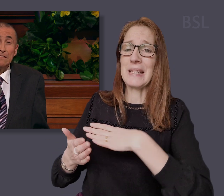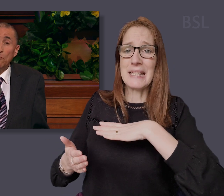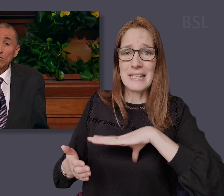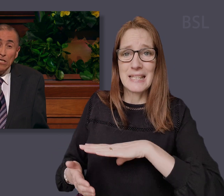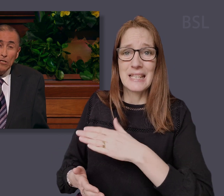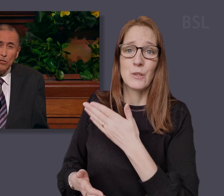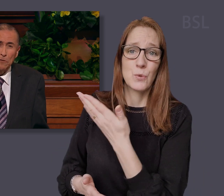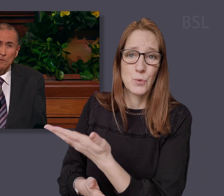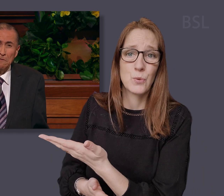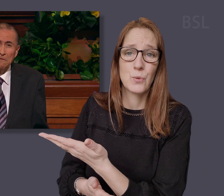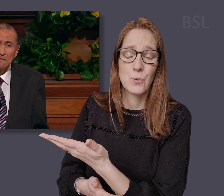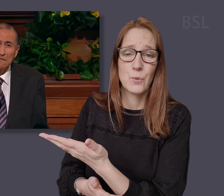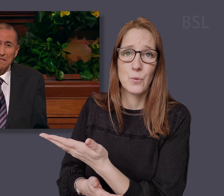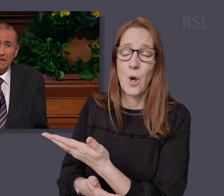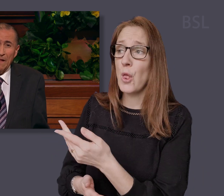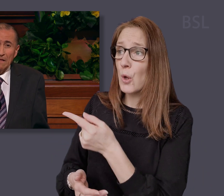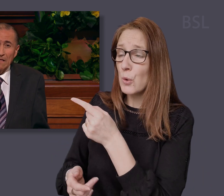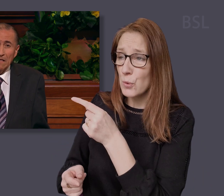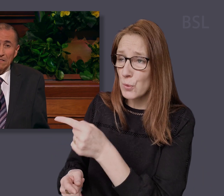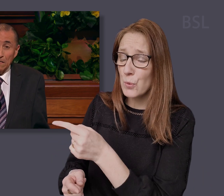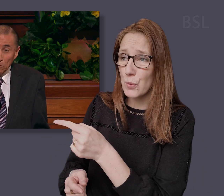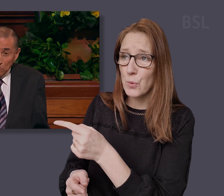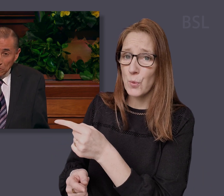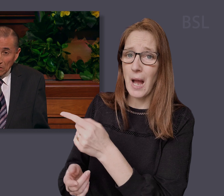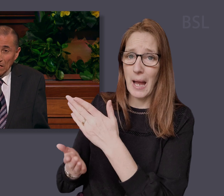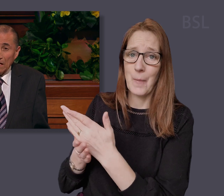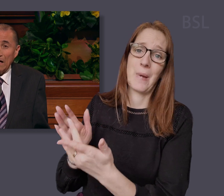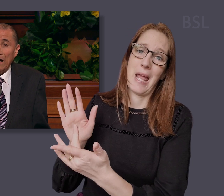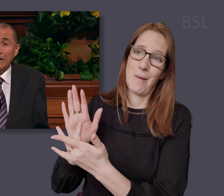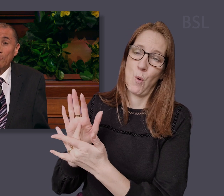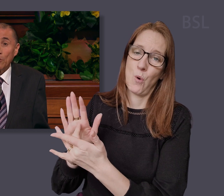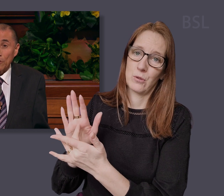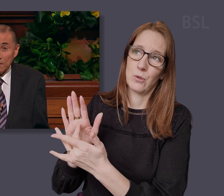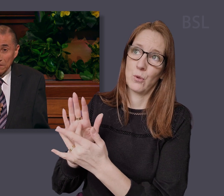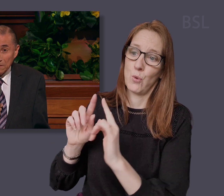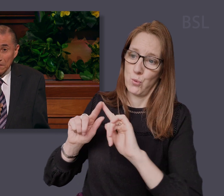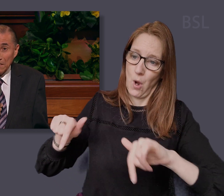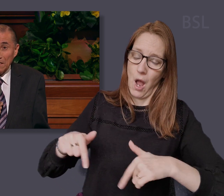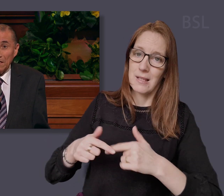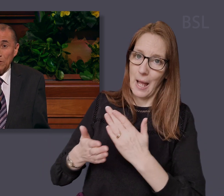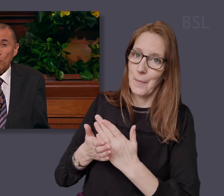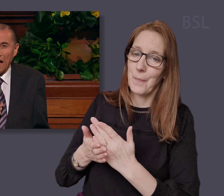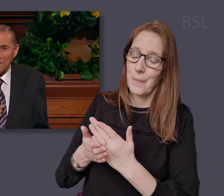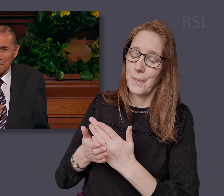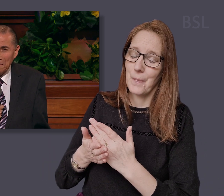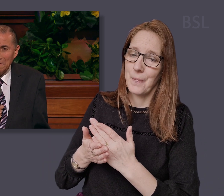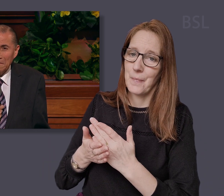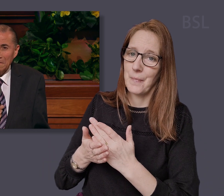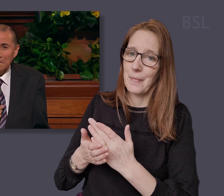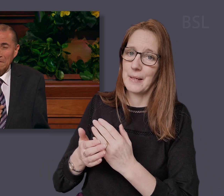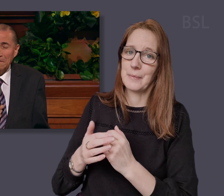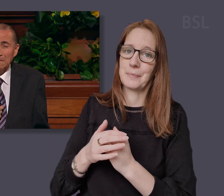That we need you. That you are important to us.”